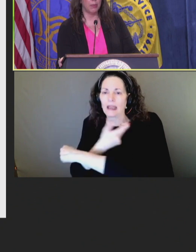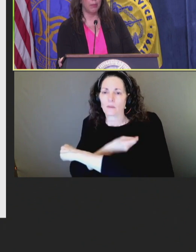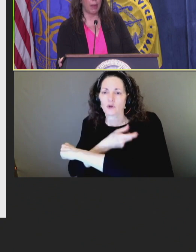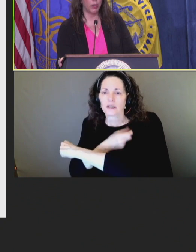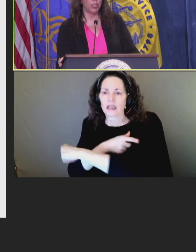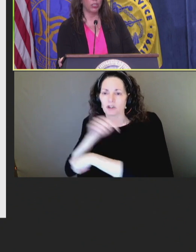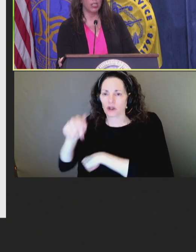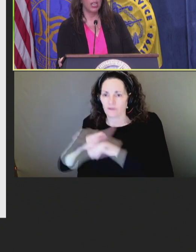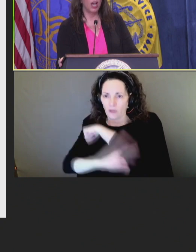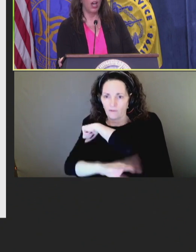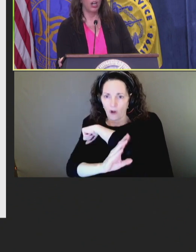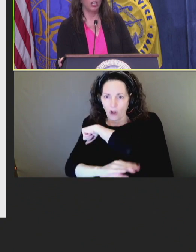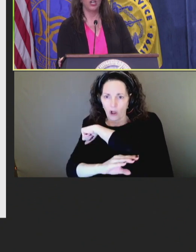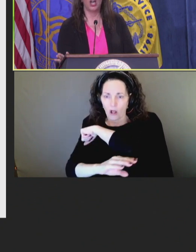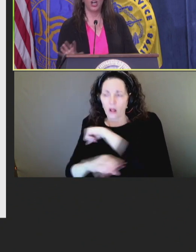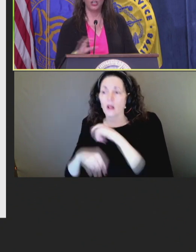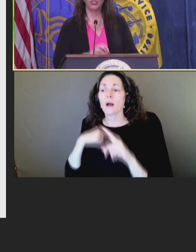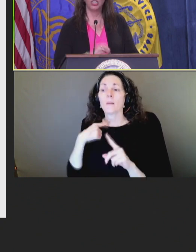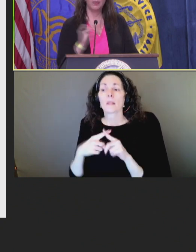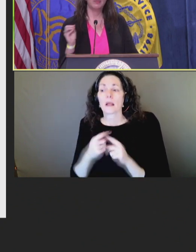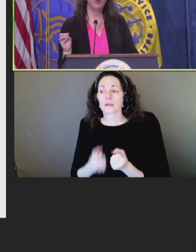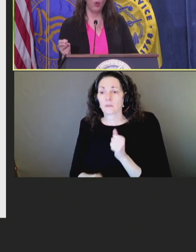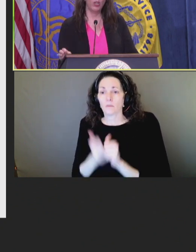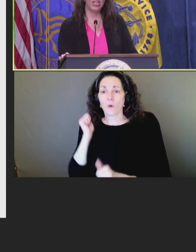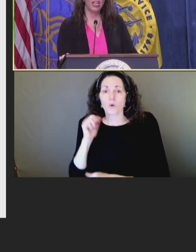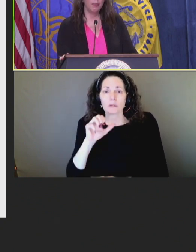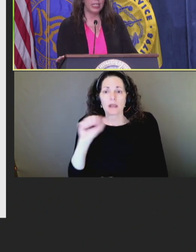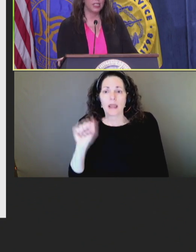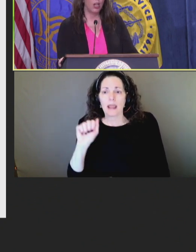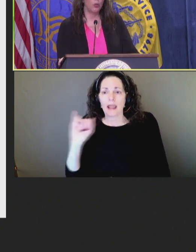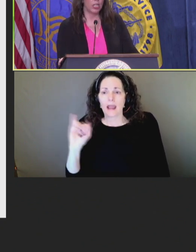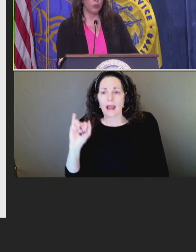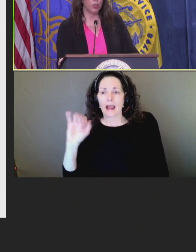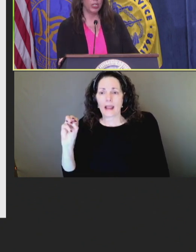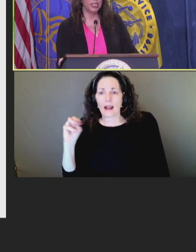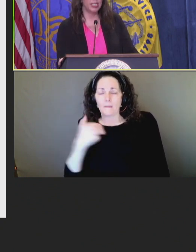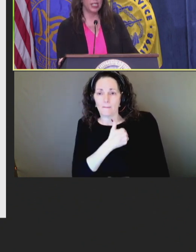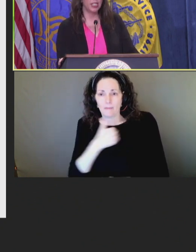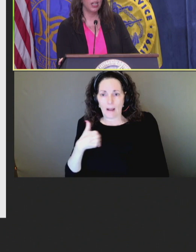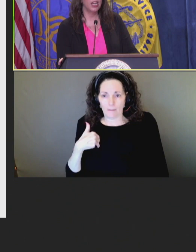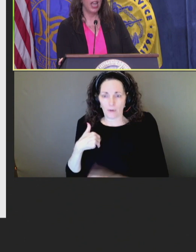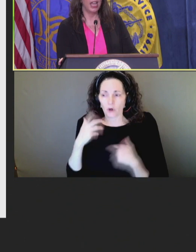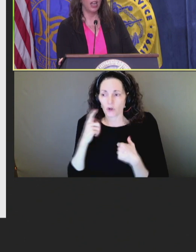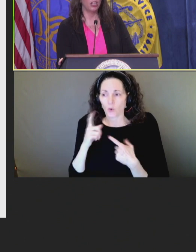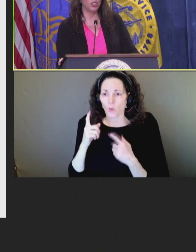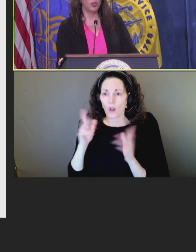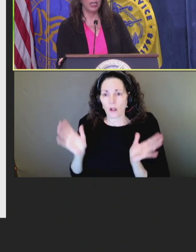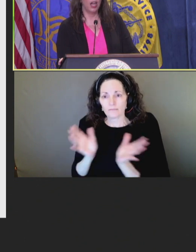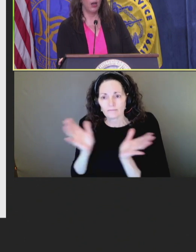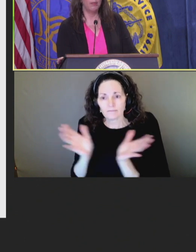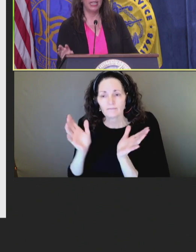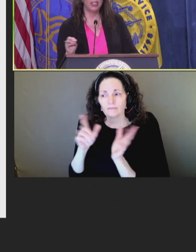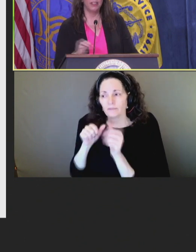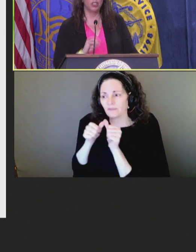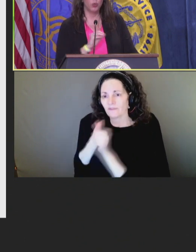members are going to be promoting it based on a respiratory season and not doing individual